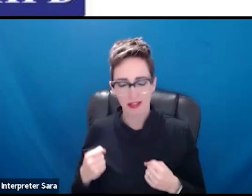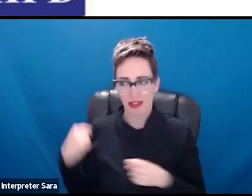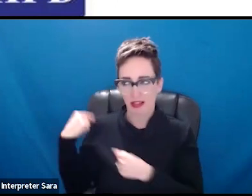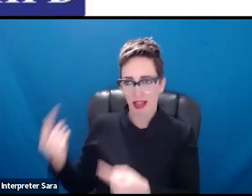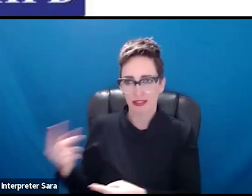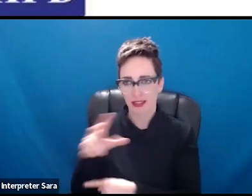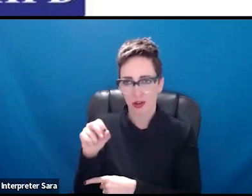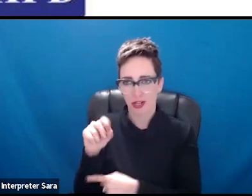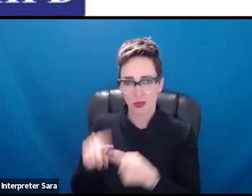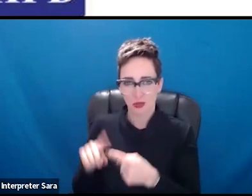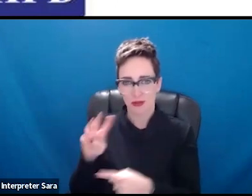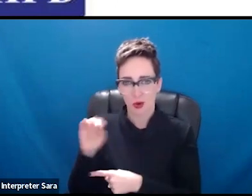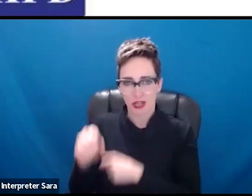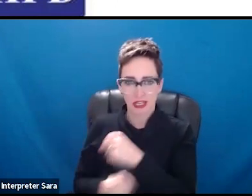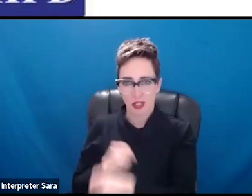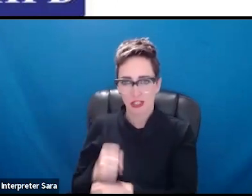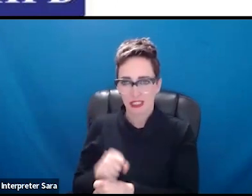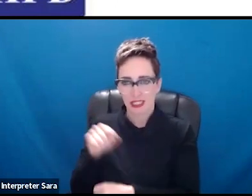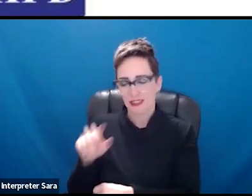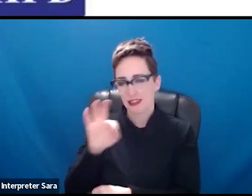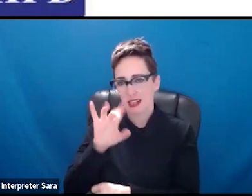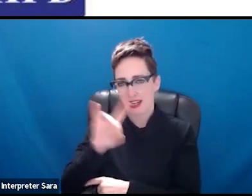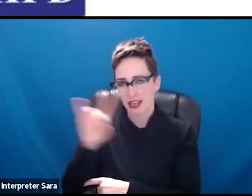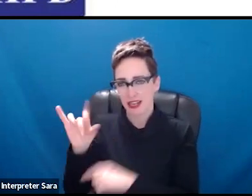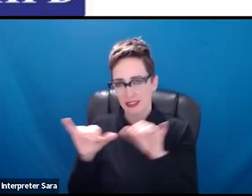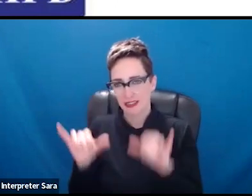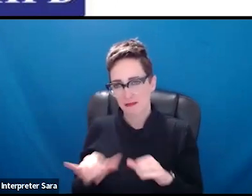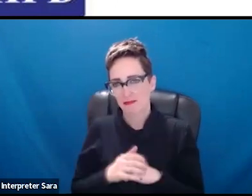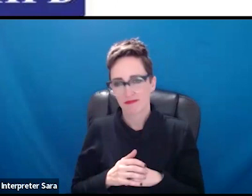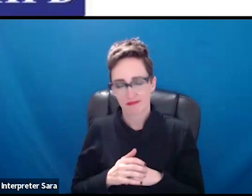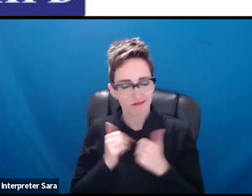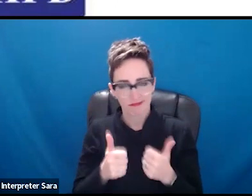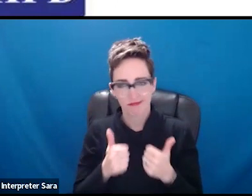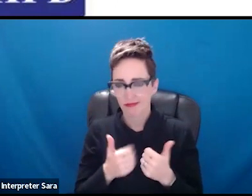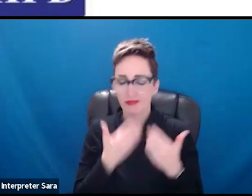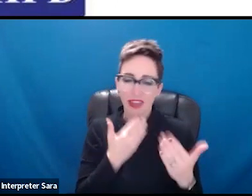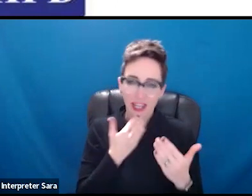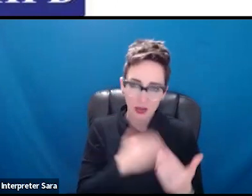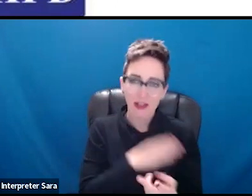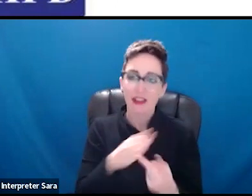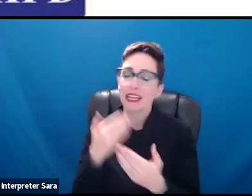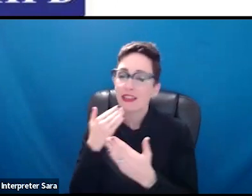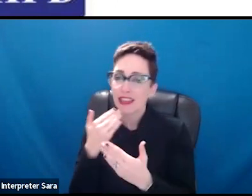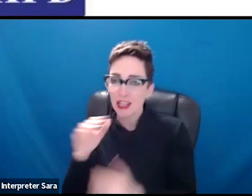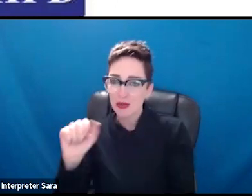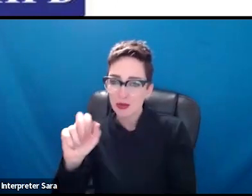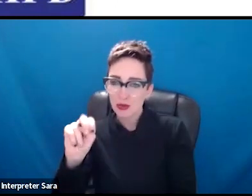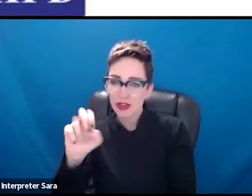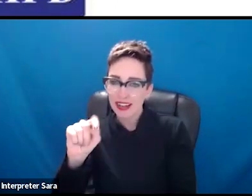So thank you to Monica. And I also want to thank Annette for sharing her story.